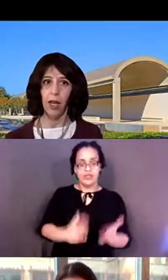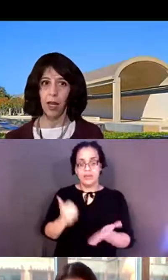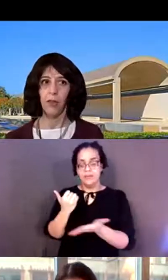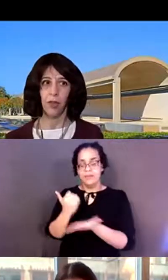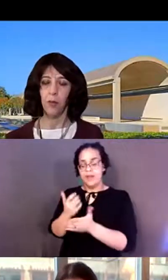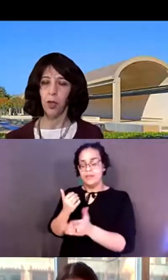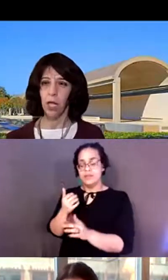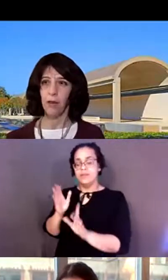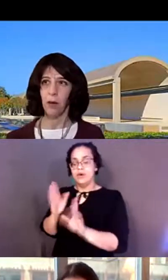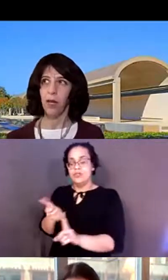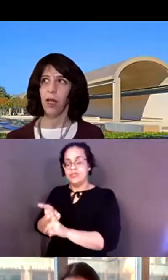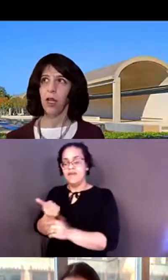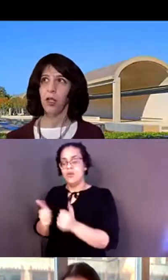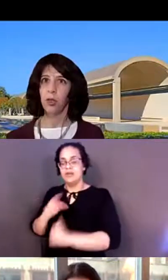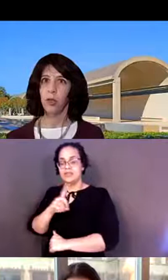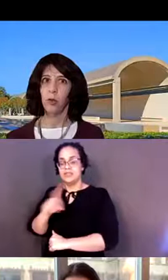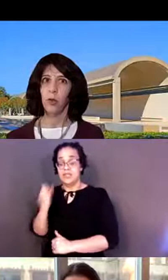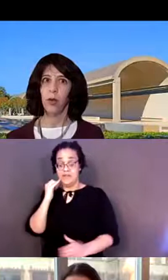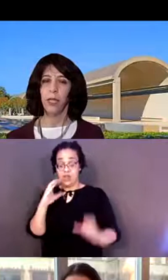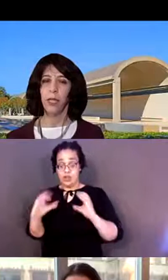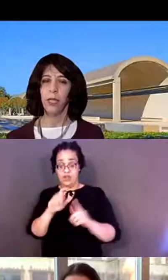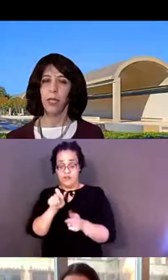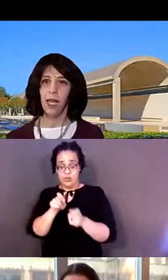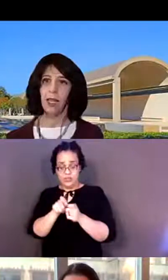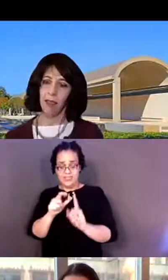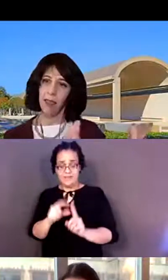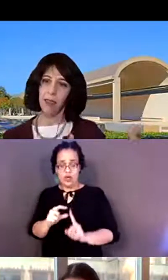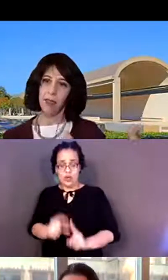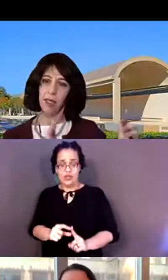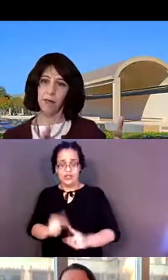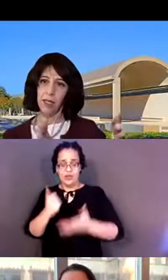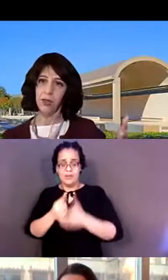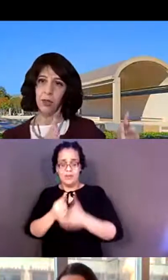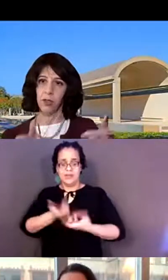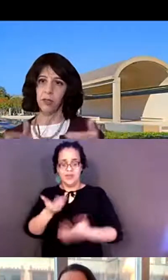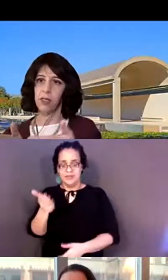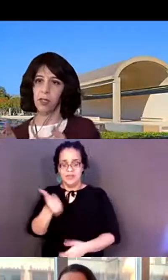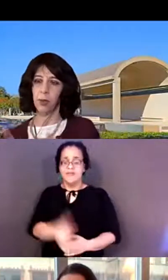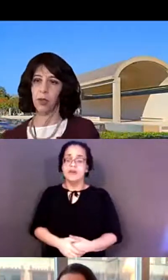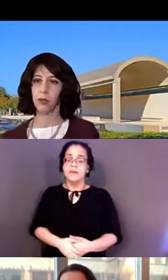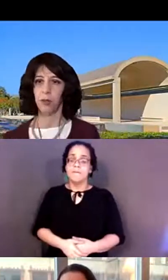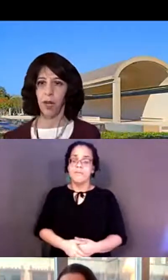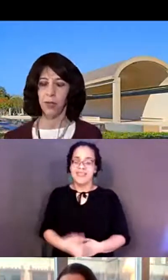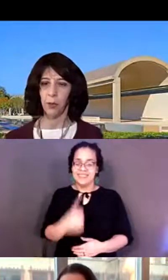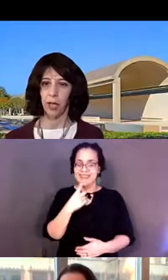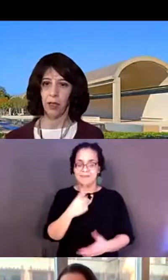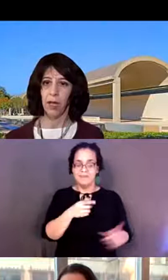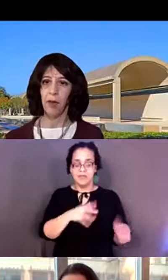if they are communicating that way to be able to say, this is, these are the